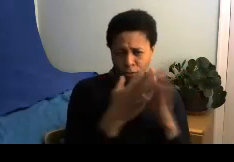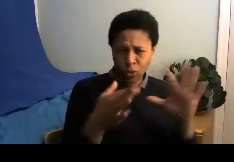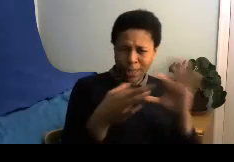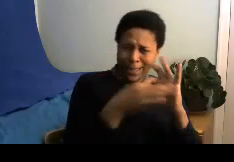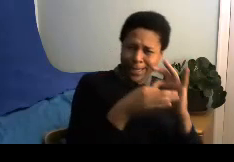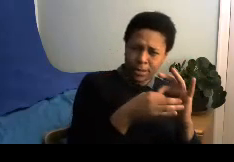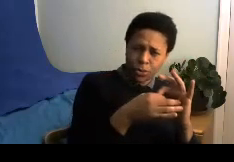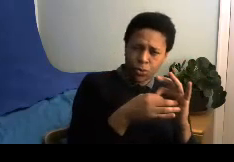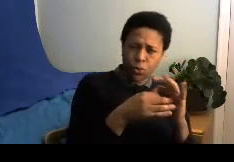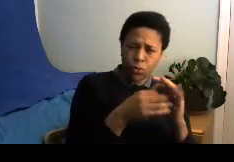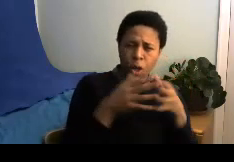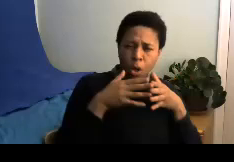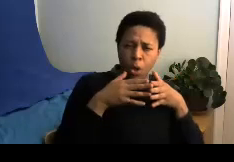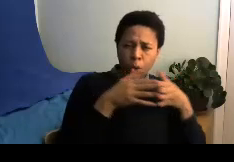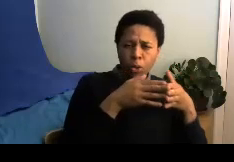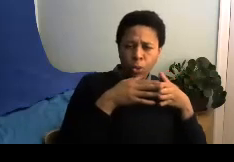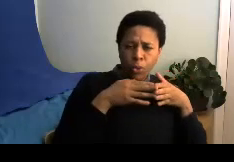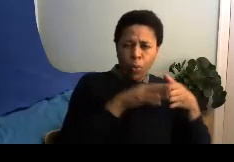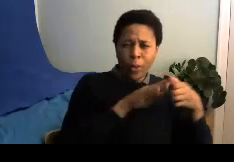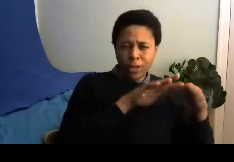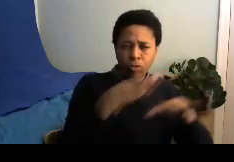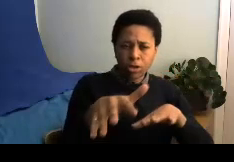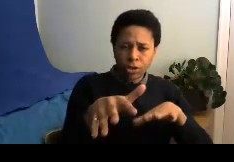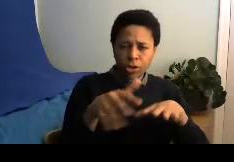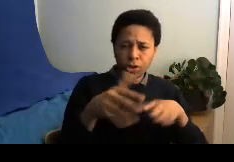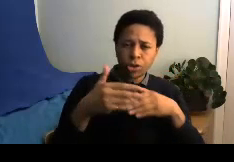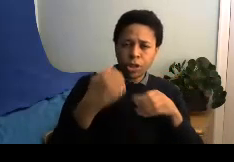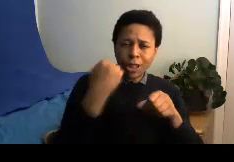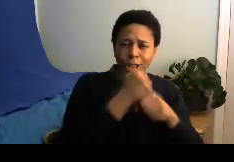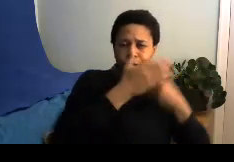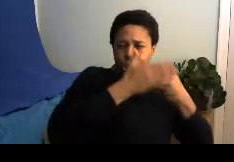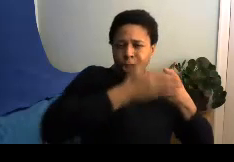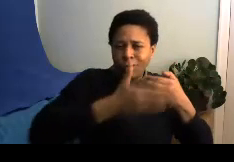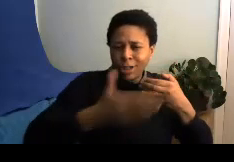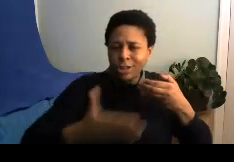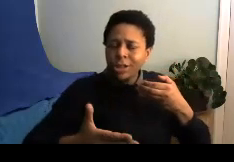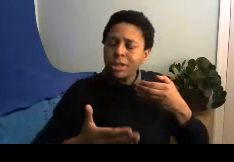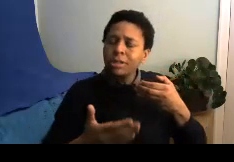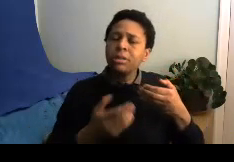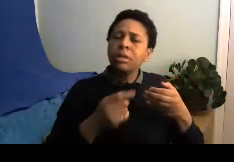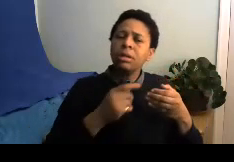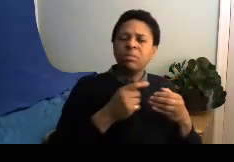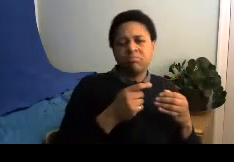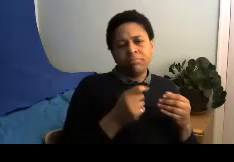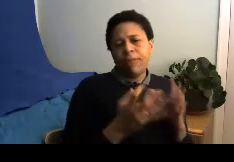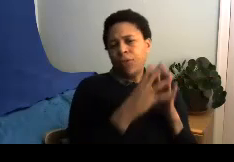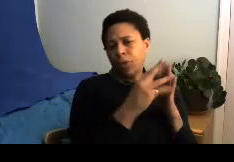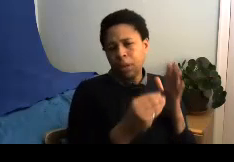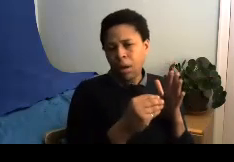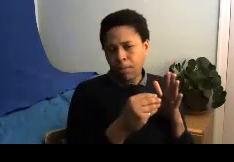and then there are, you know, there's sort of gay fiction or queer fiction, on the other hand, and I think, for me, what